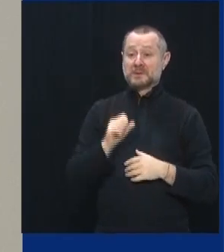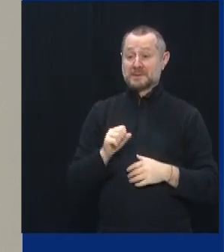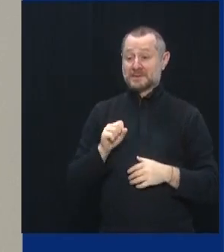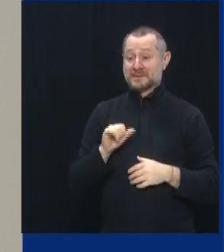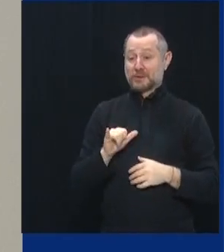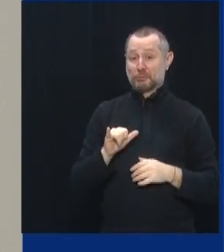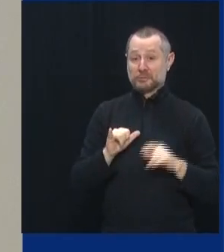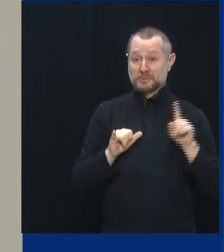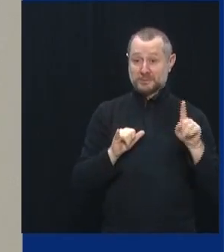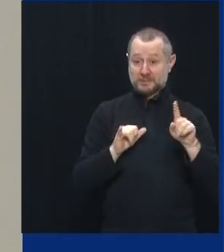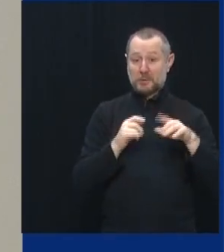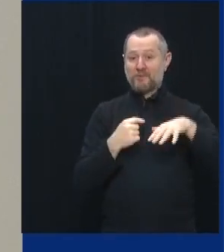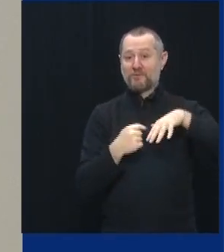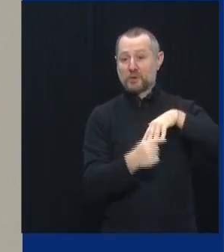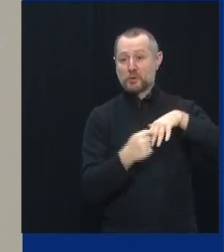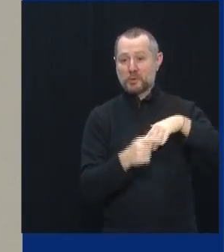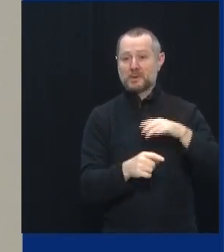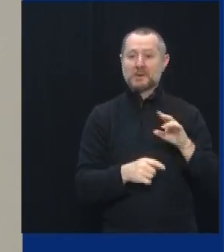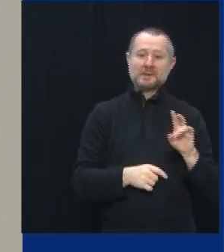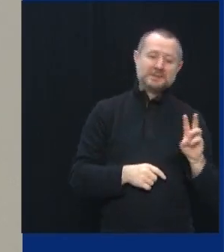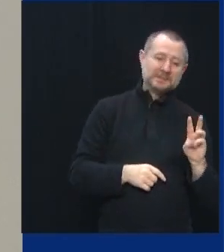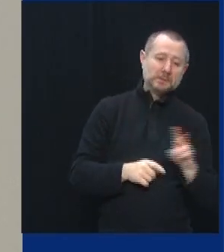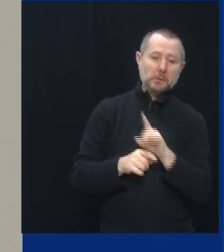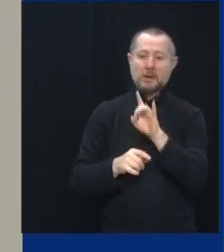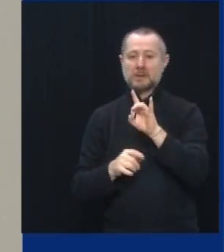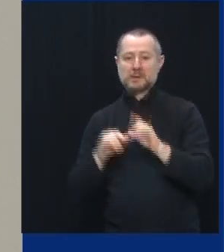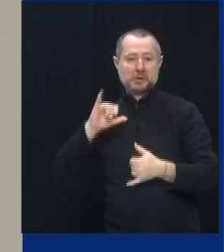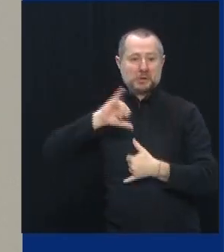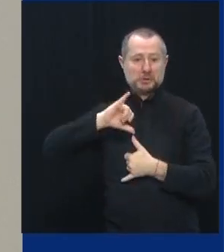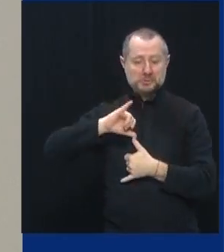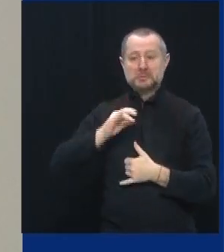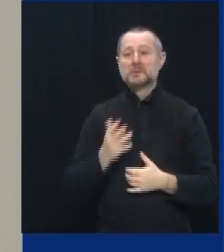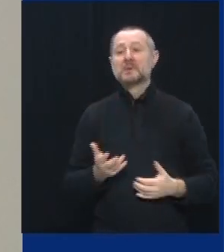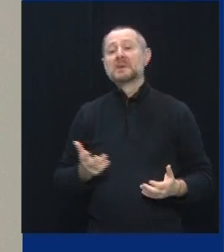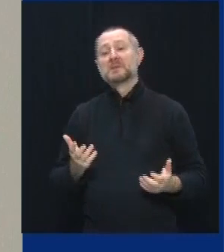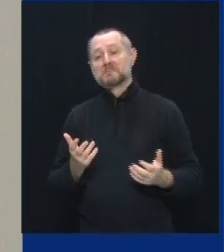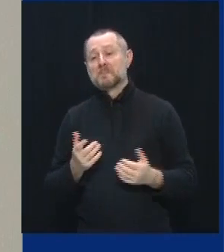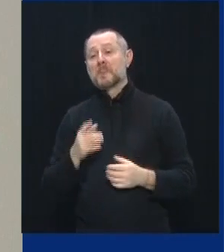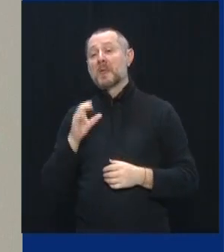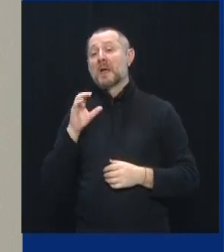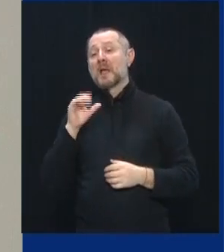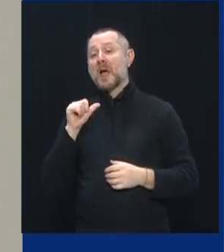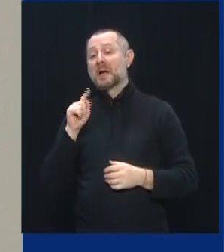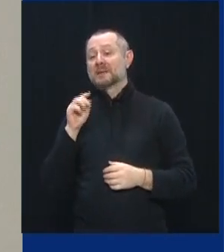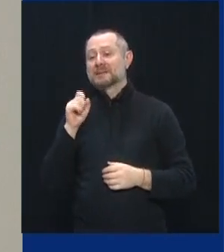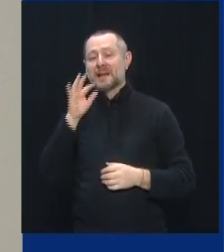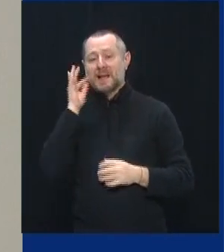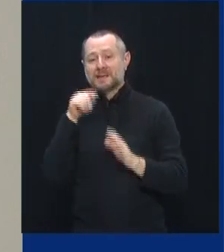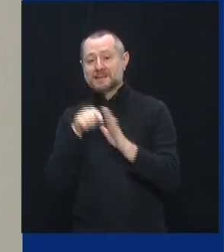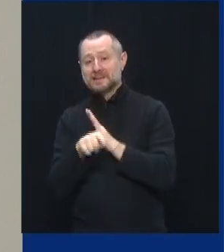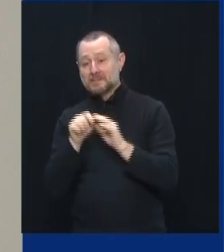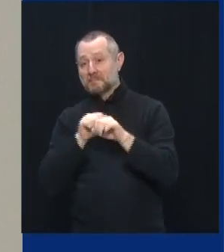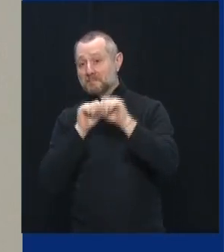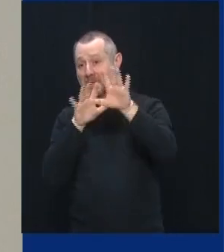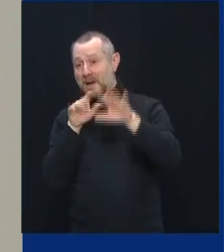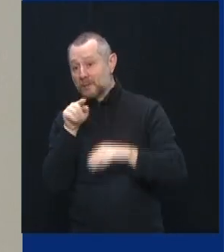SEE ANOTHER 10 TO 12 INCHES IN THE NORTH COUNTRY, PLATTSBURGH, SYRACUSE, FINGER LAKES SIX TO